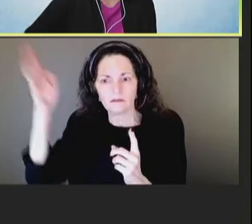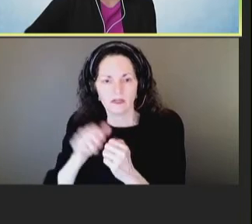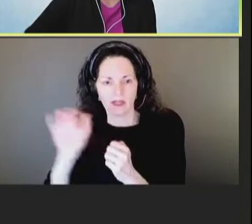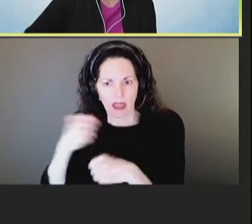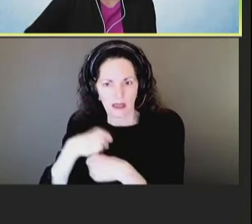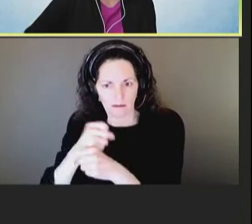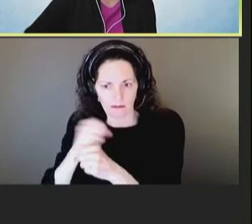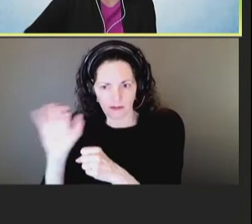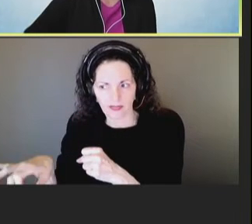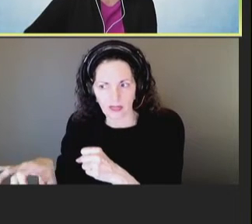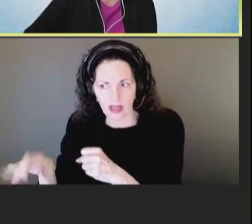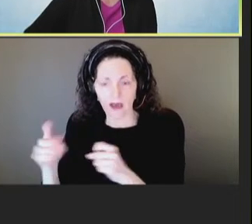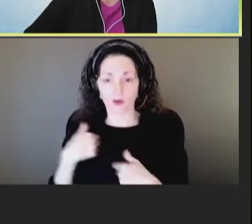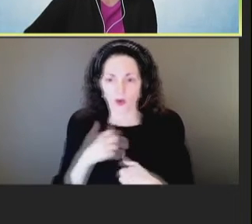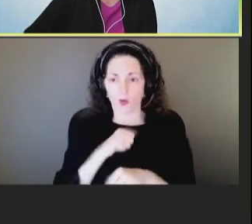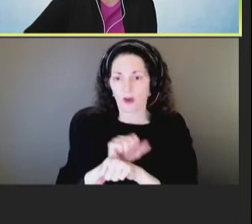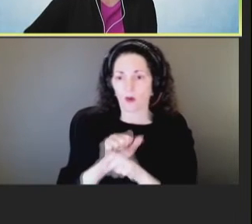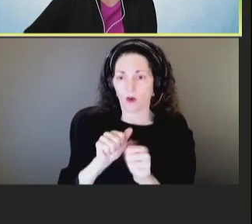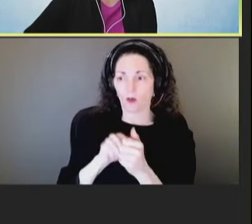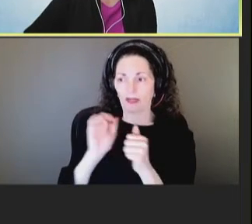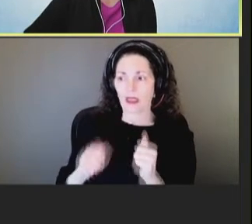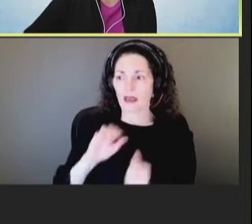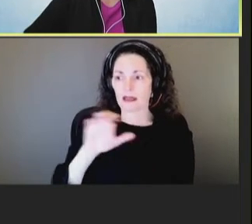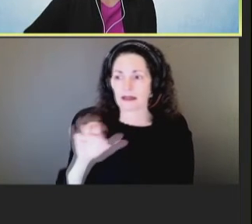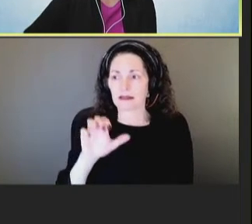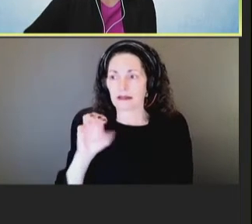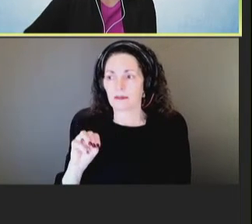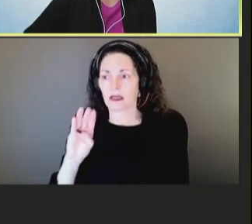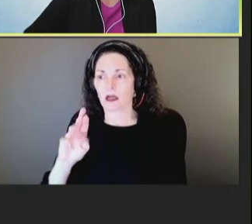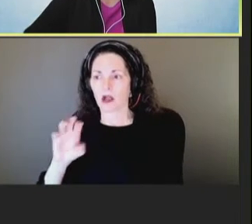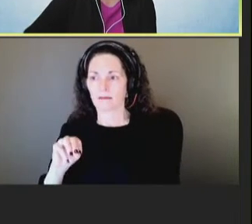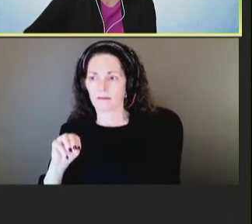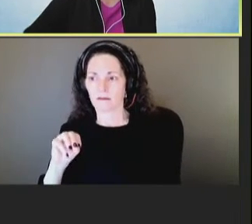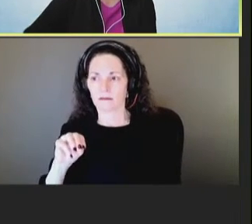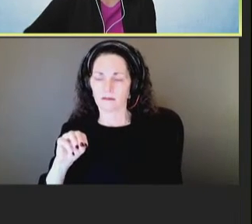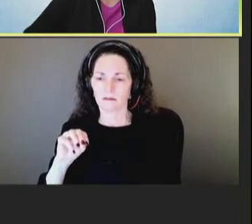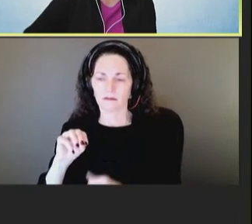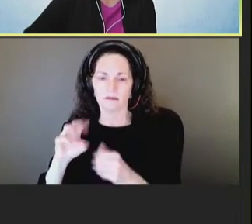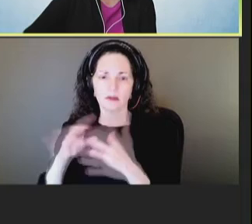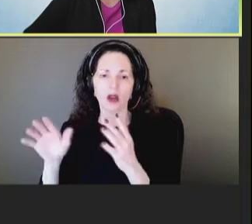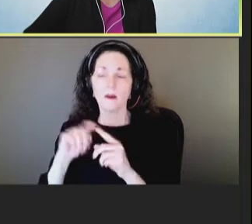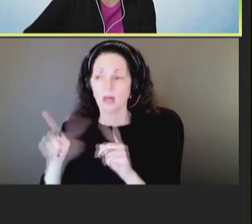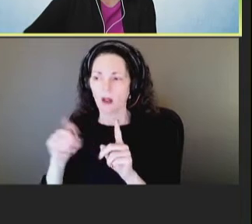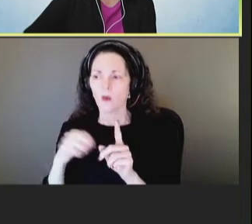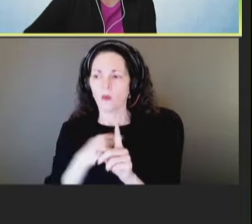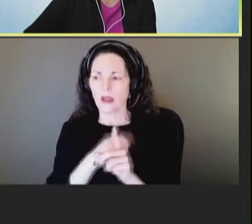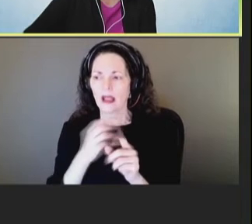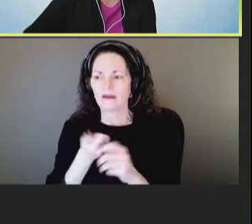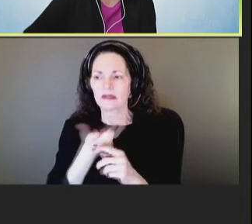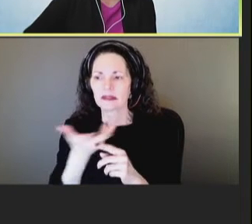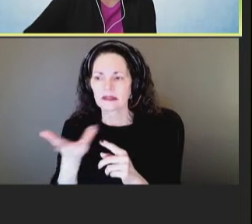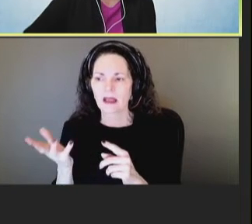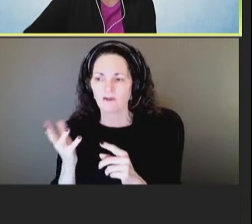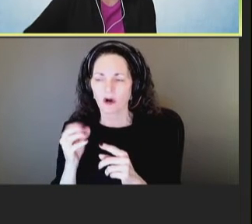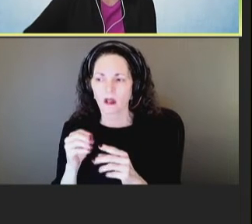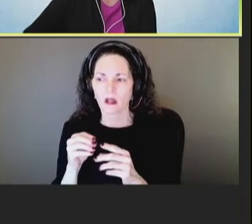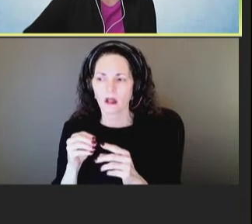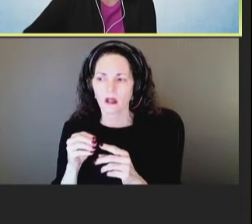CBRN side. But we have several initiatives in the advanced vaccine development space. So,